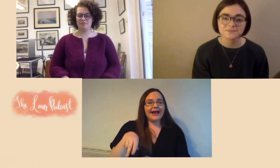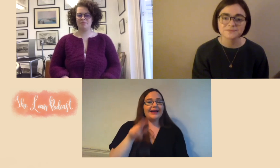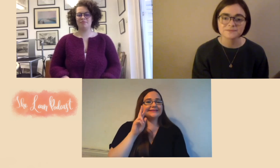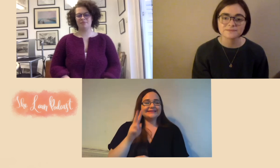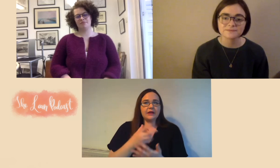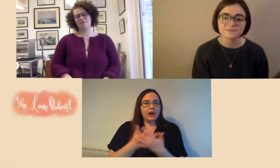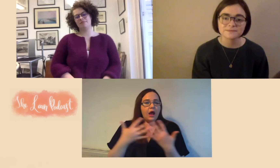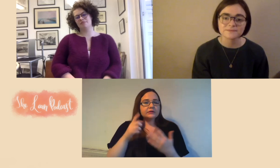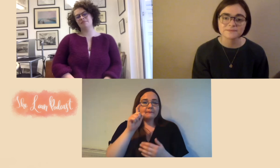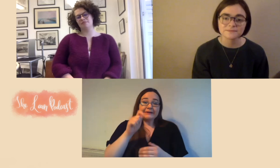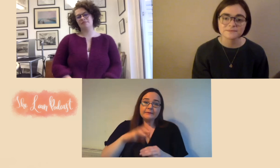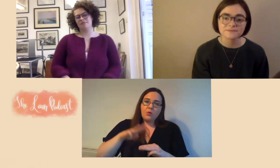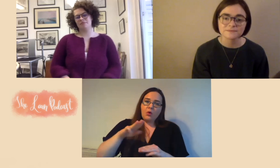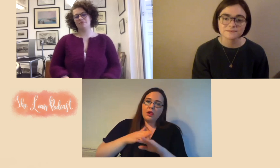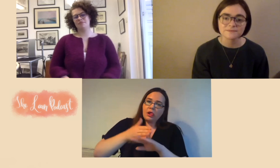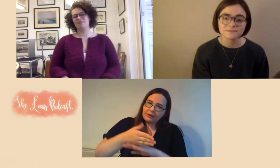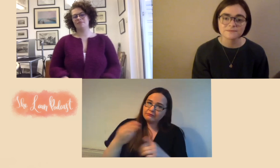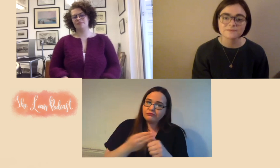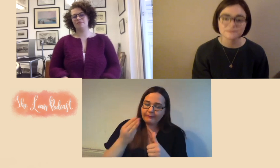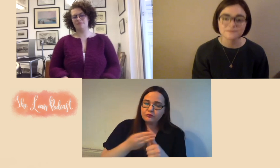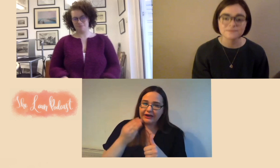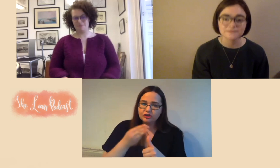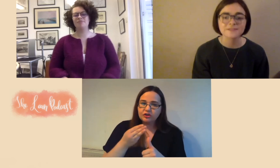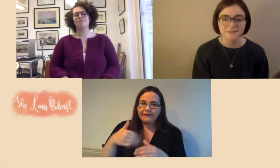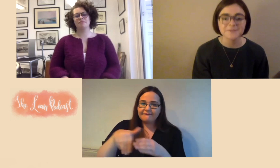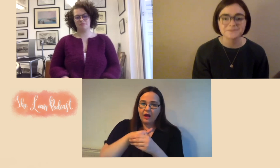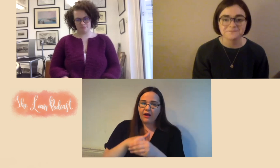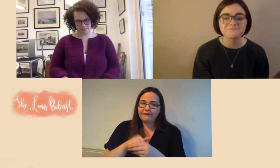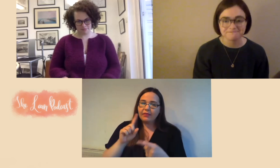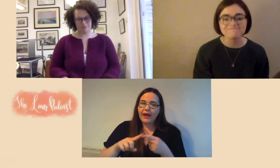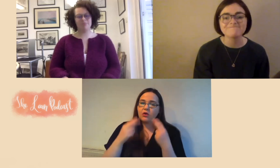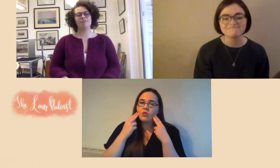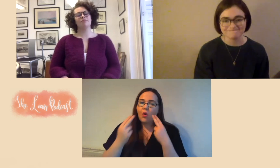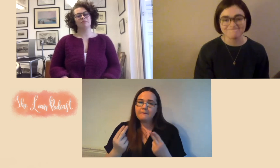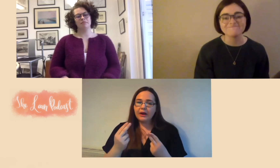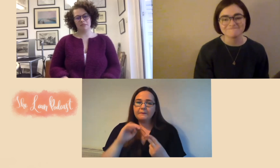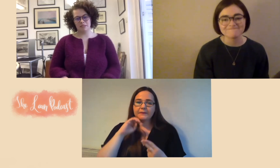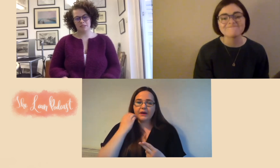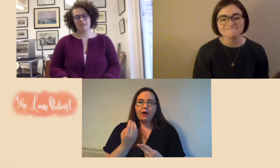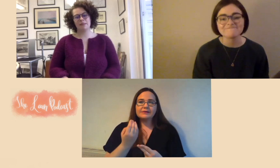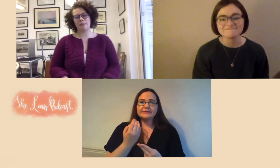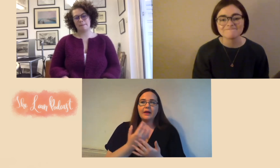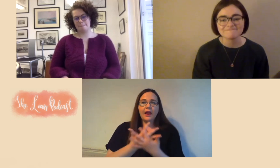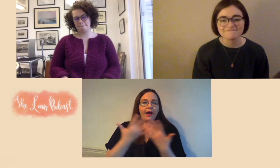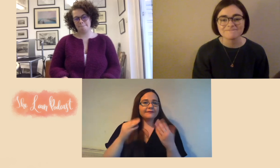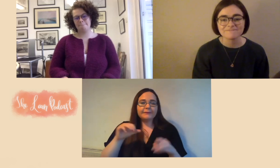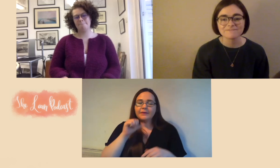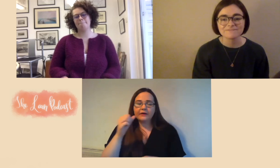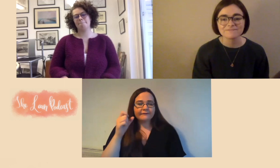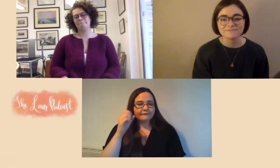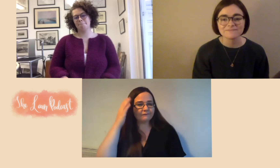If you need to raise your hand, et cetera. And in my experience, using an interpreter in a meeting at an organizing event.